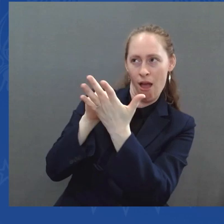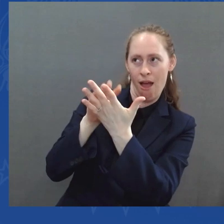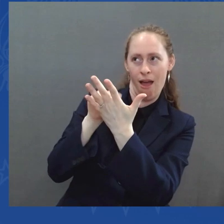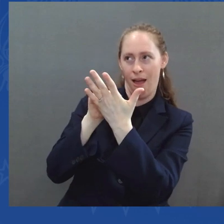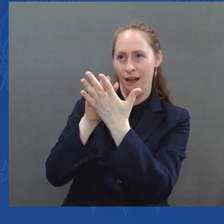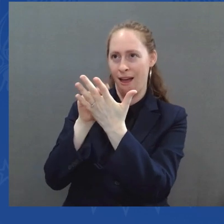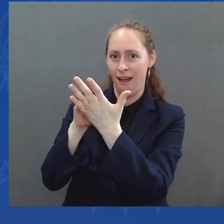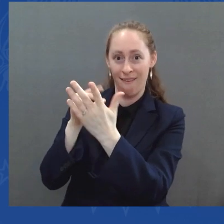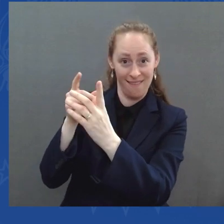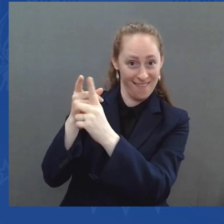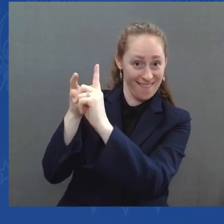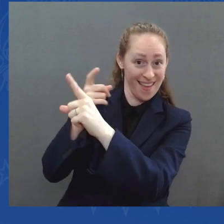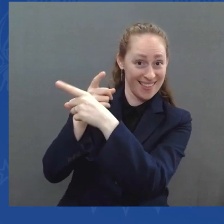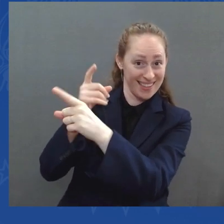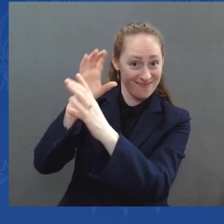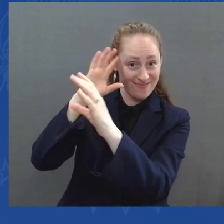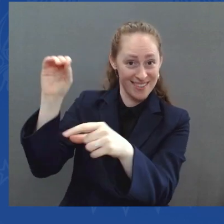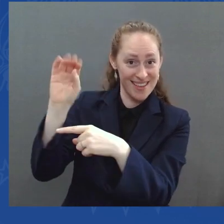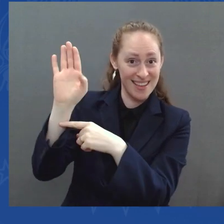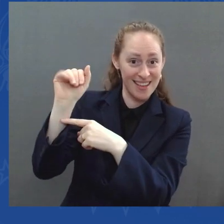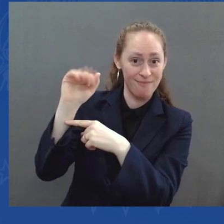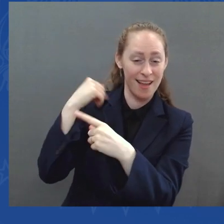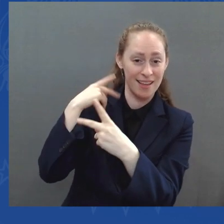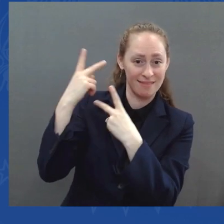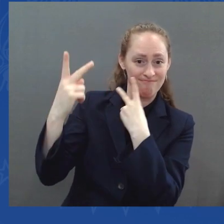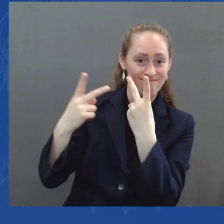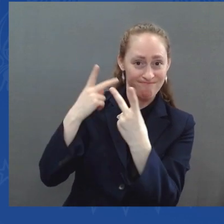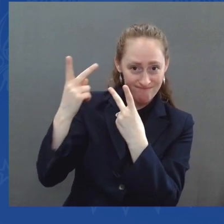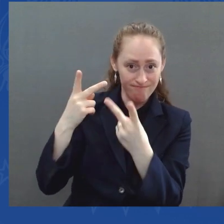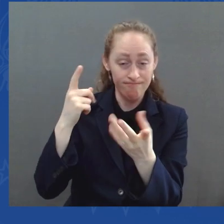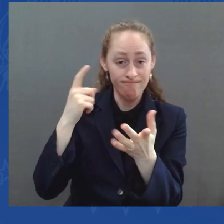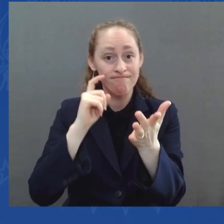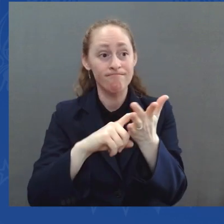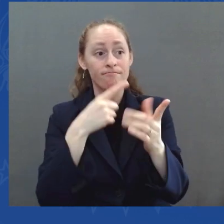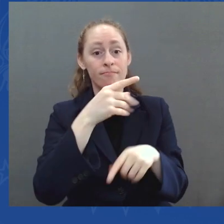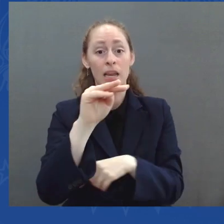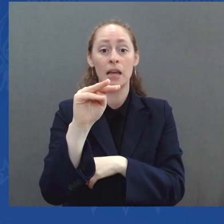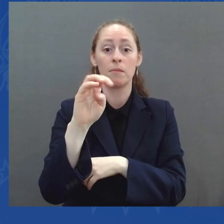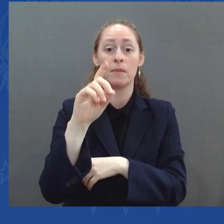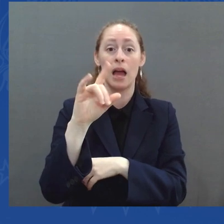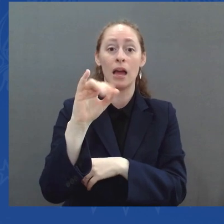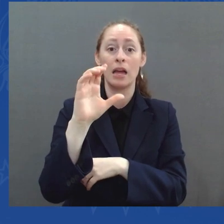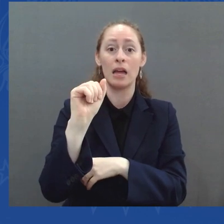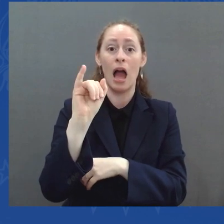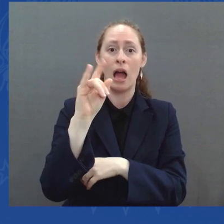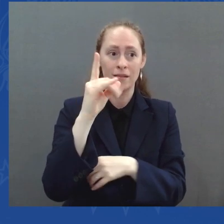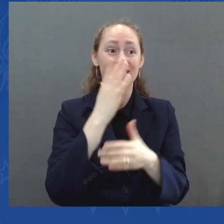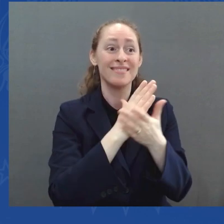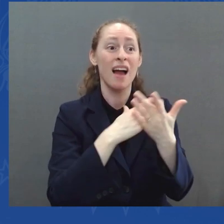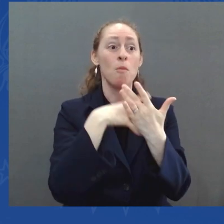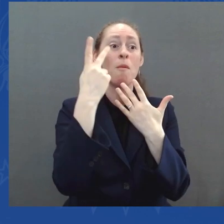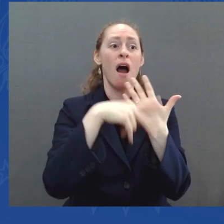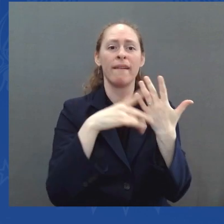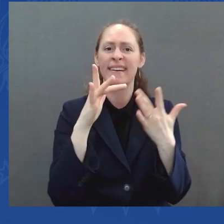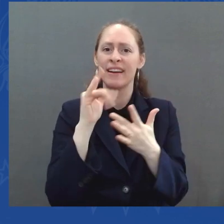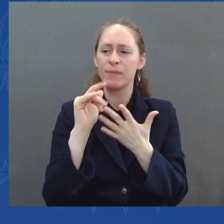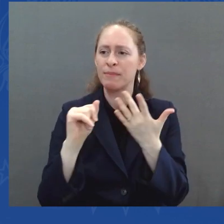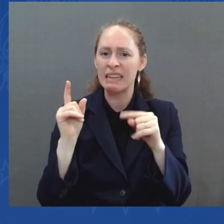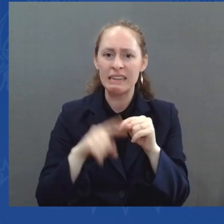that locks nearly 4 million Americans out of coverage just because their states refused to expand Medicaid. Lower prescription drug costs,